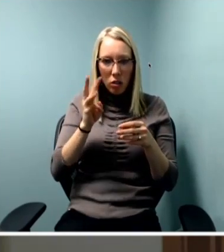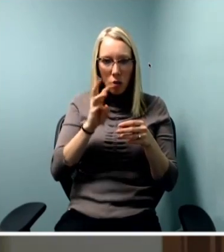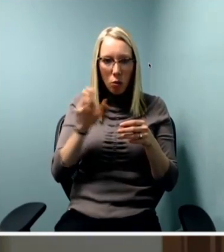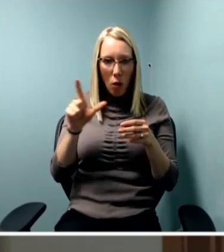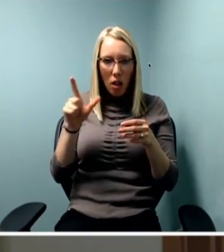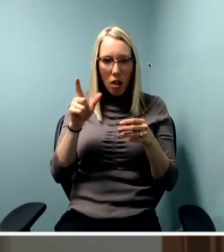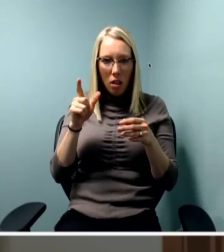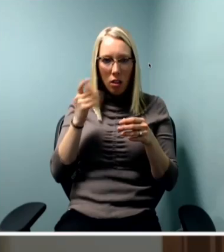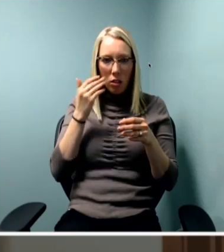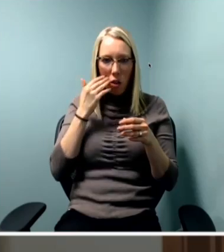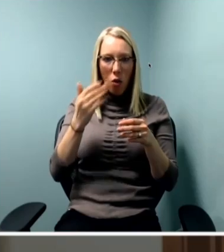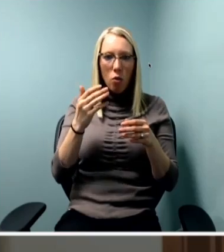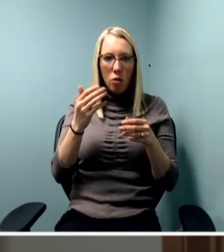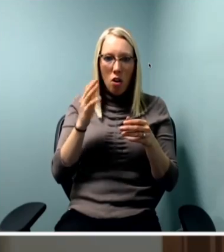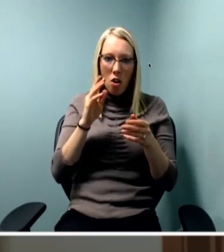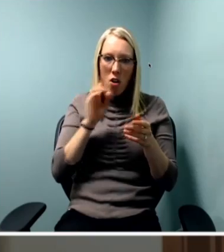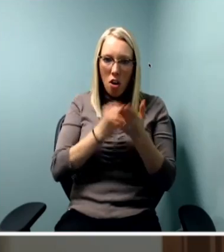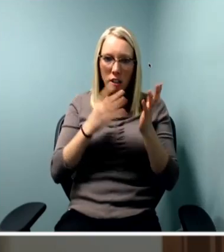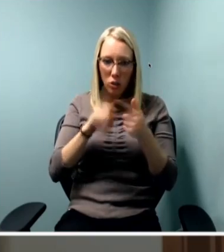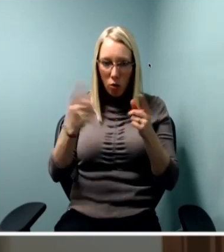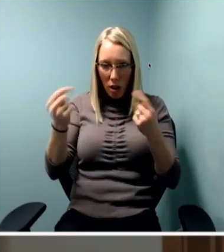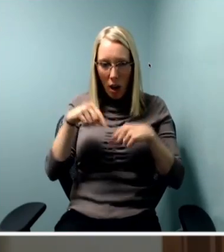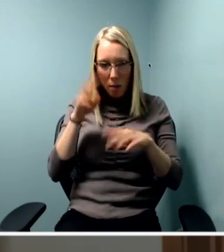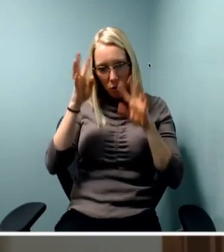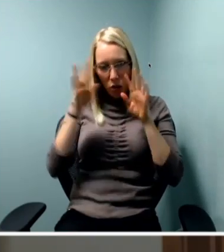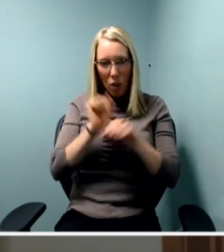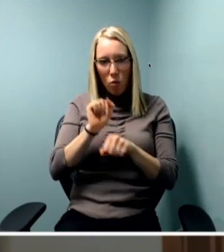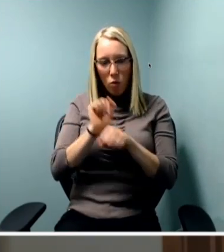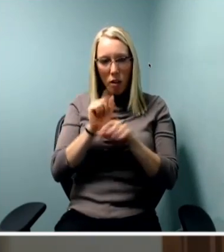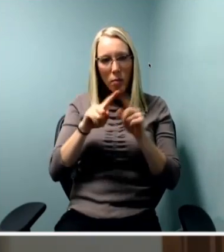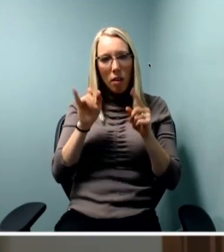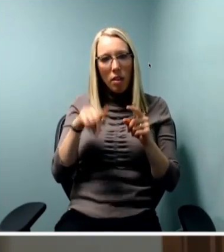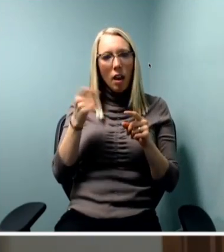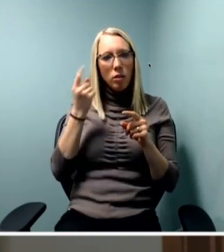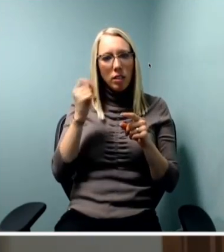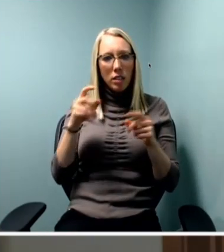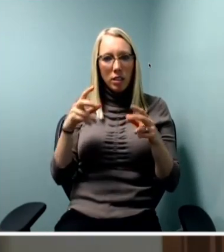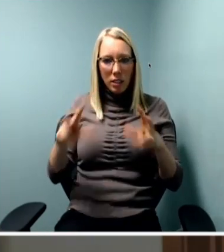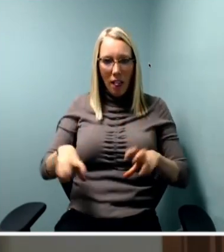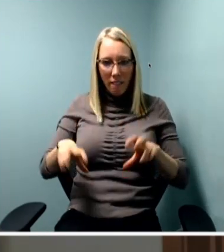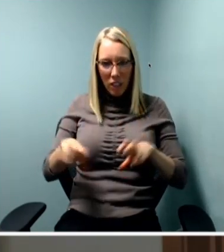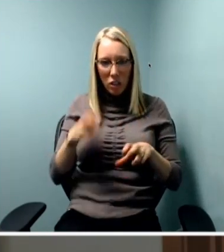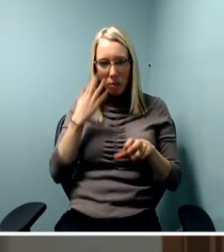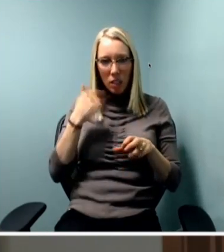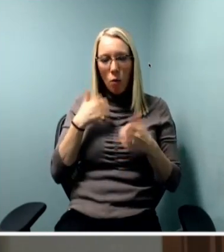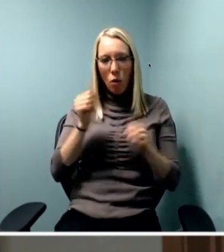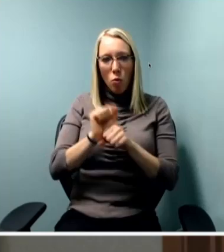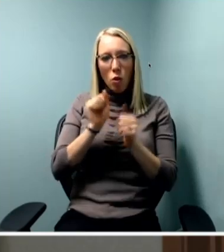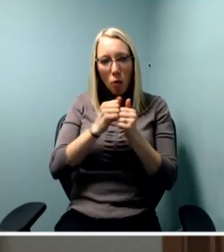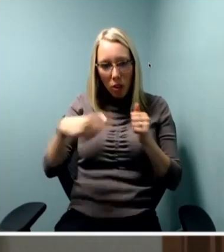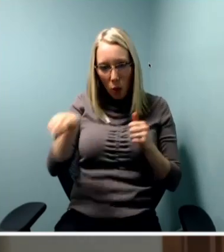And that was actually very selfish, because I wanted to work with these people and I couldn't go to their studios and work with them.